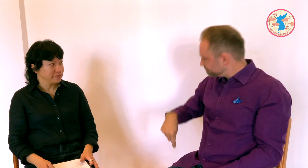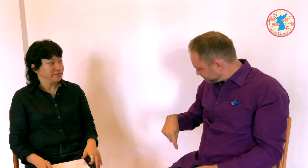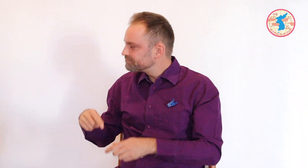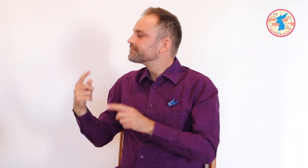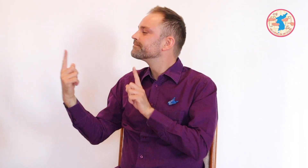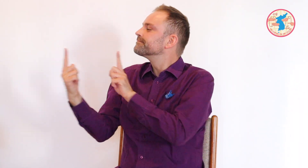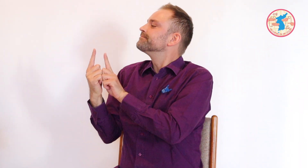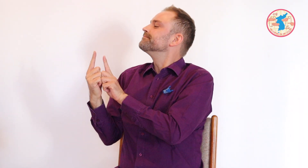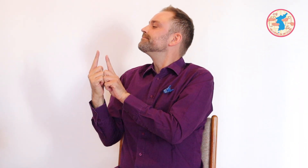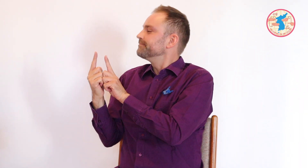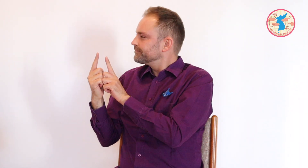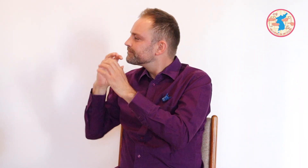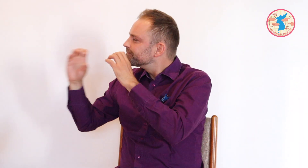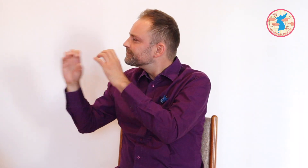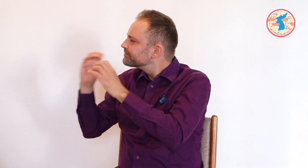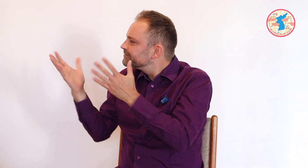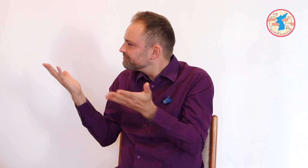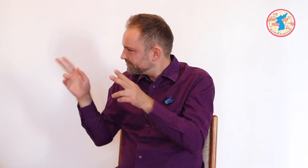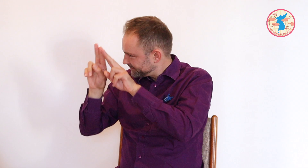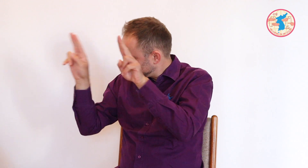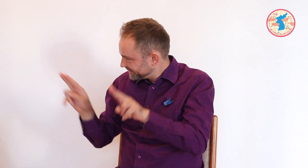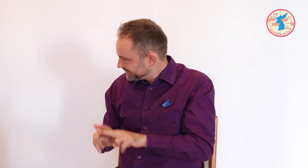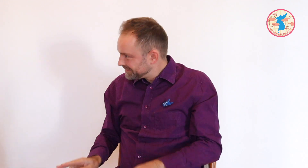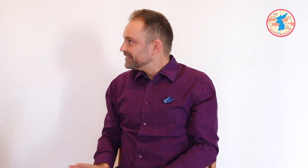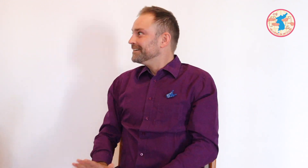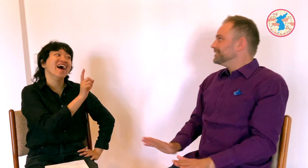Robert: Hey, do you recall our first time? How did we try to communicate? Use International Sign or?